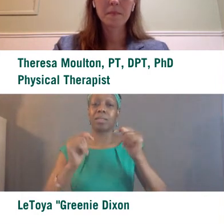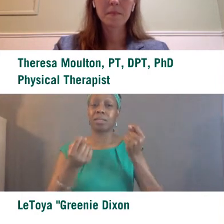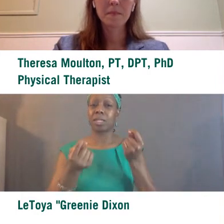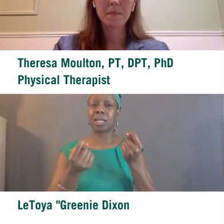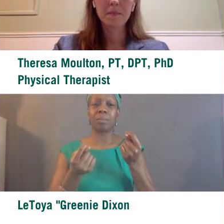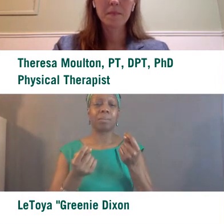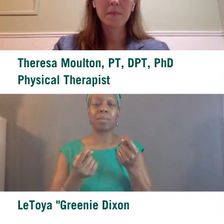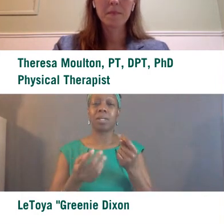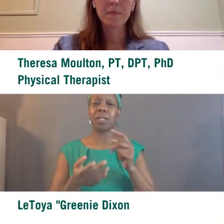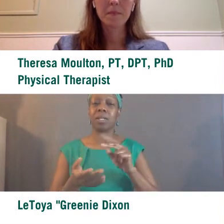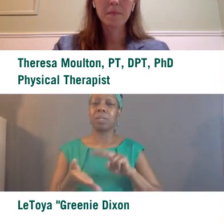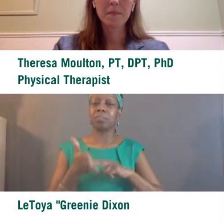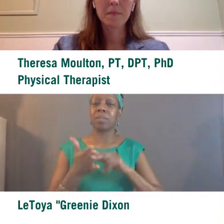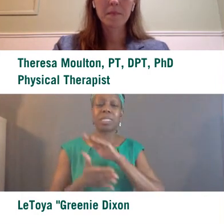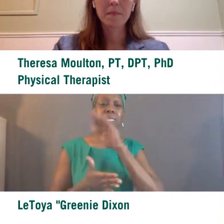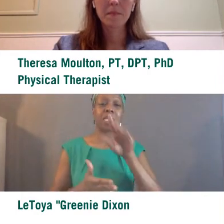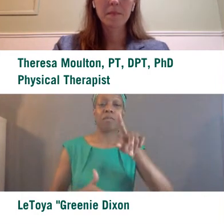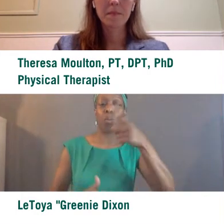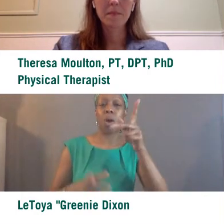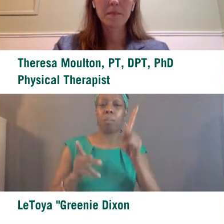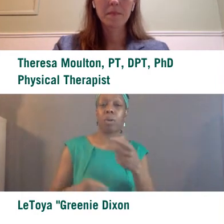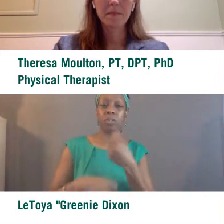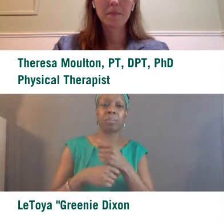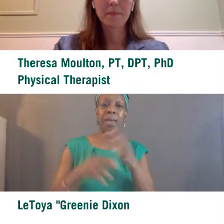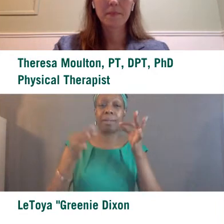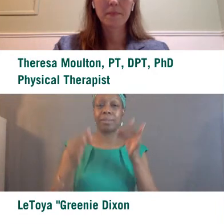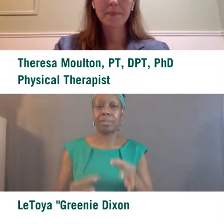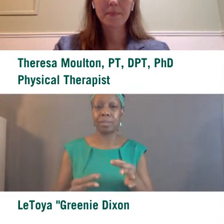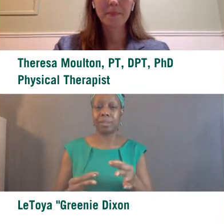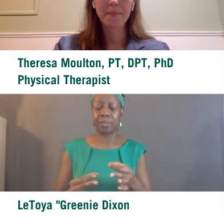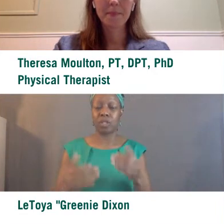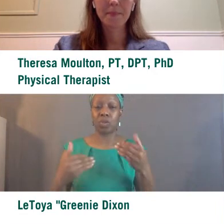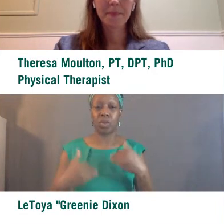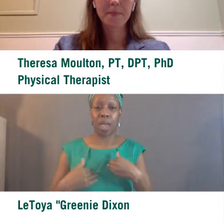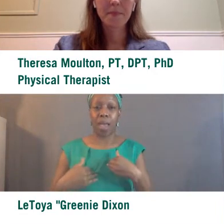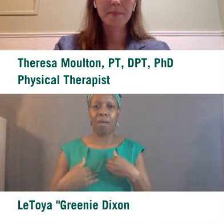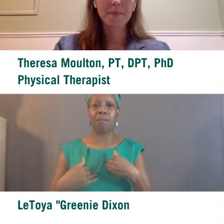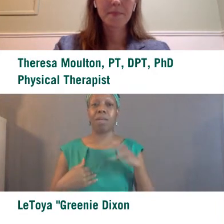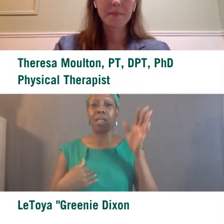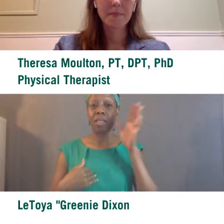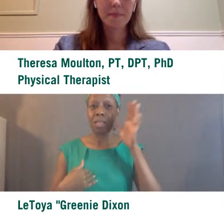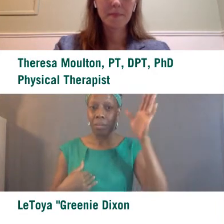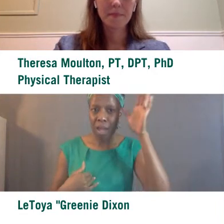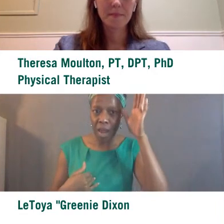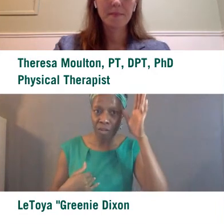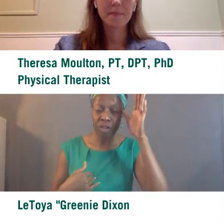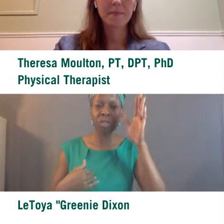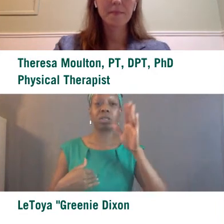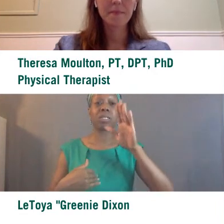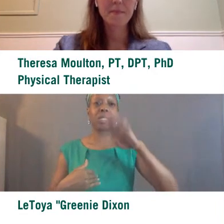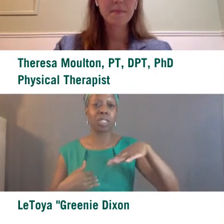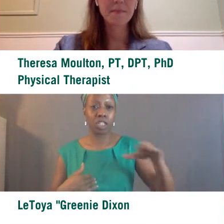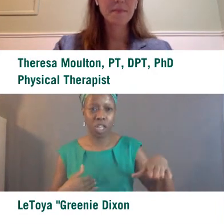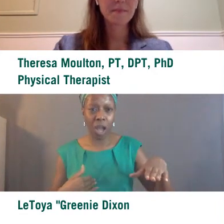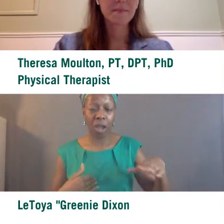The parents, the child and the therapist and the surround what do they need to be able to do?